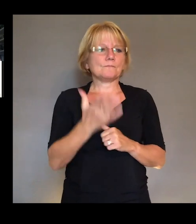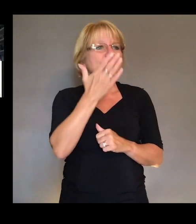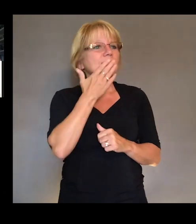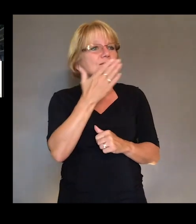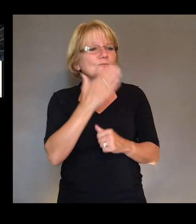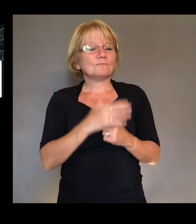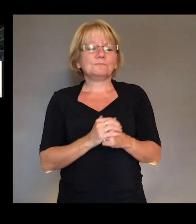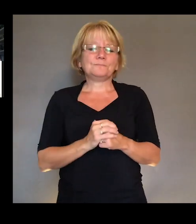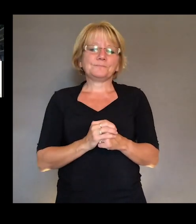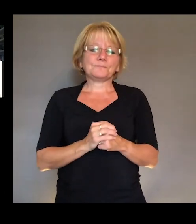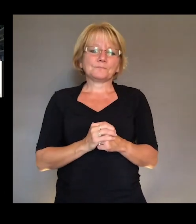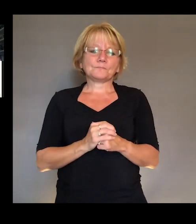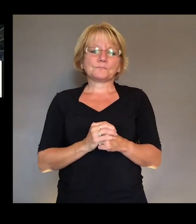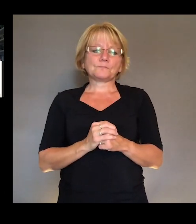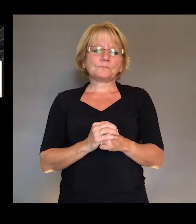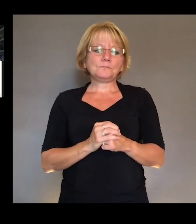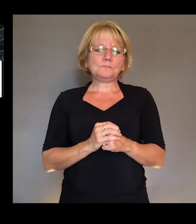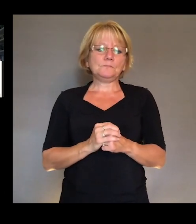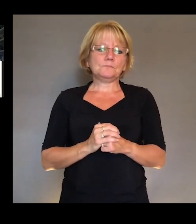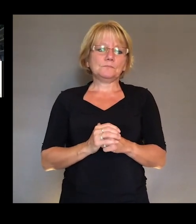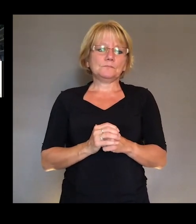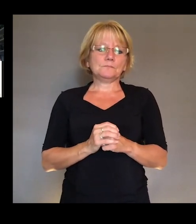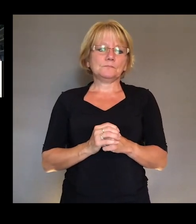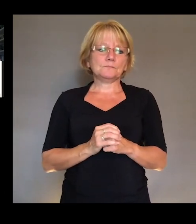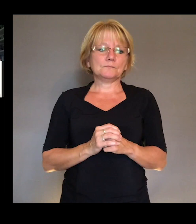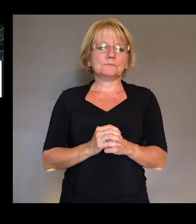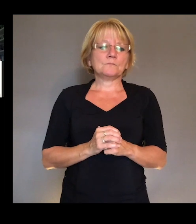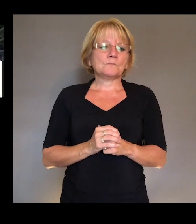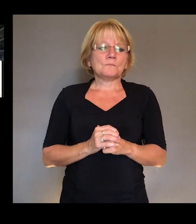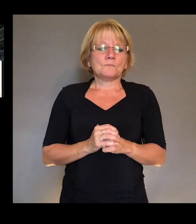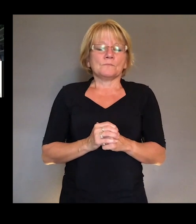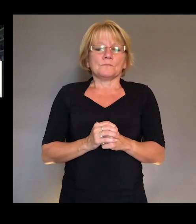Thank you so much for that as well. So let's get to the open questions